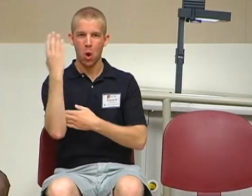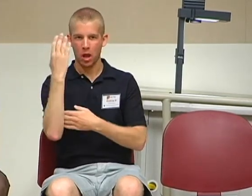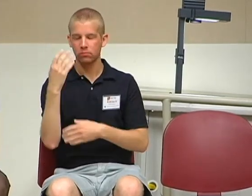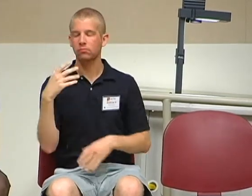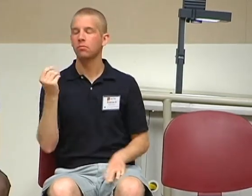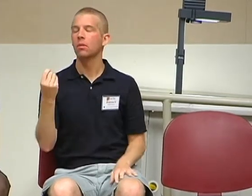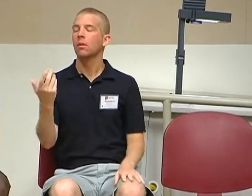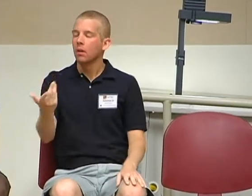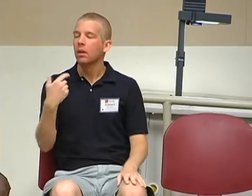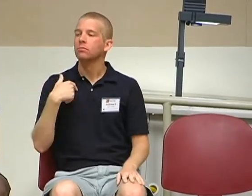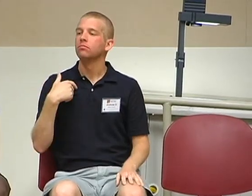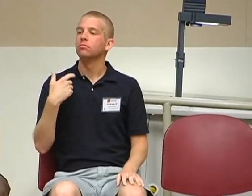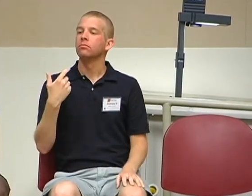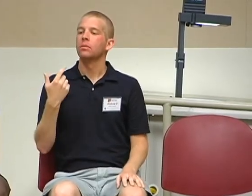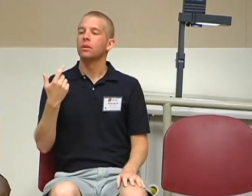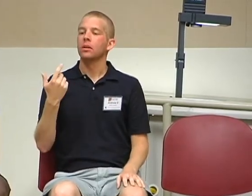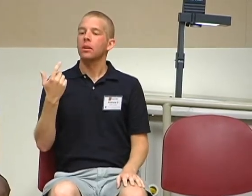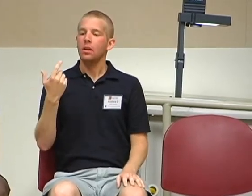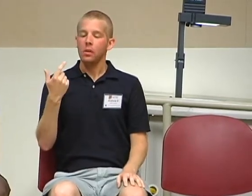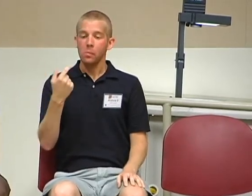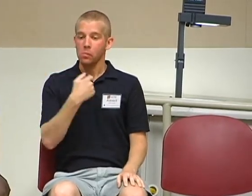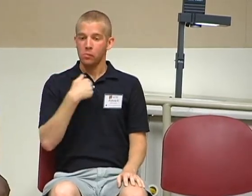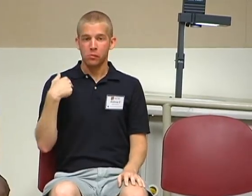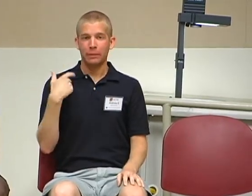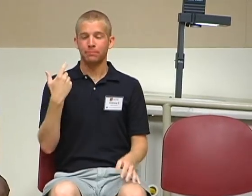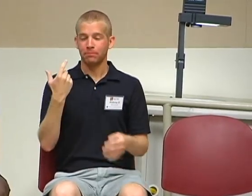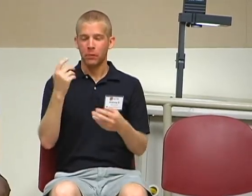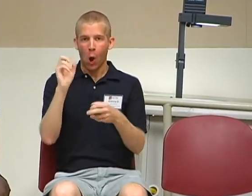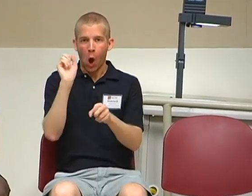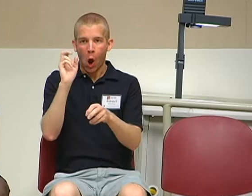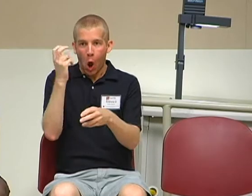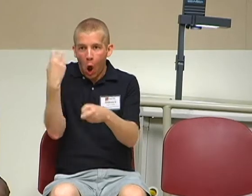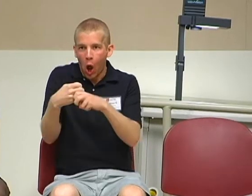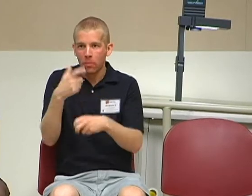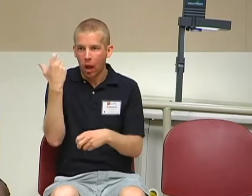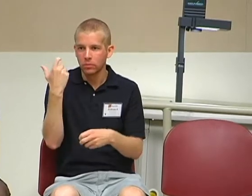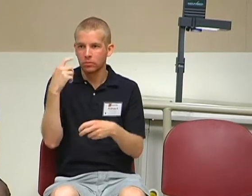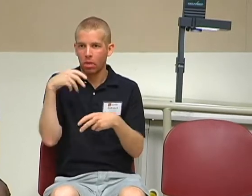would switch off, there was three hours of instruction in the lab in the morning.